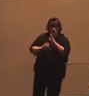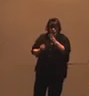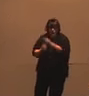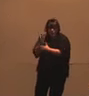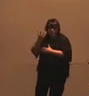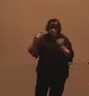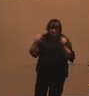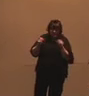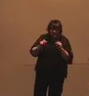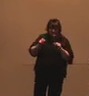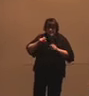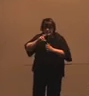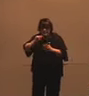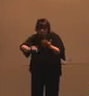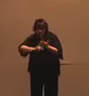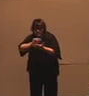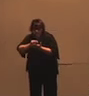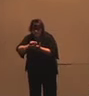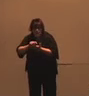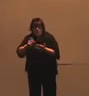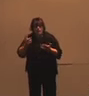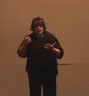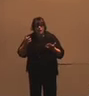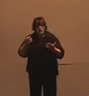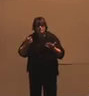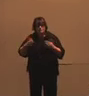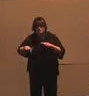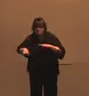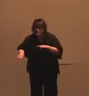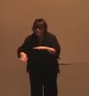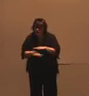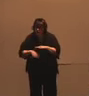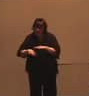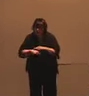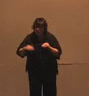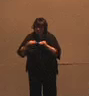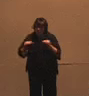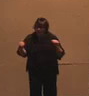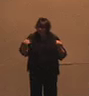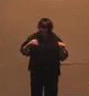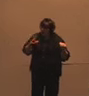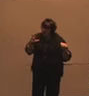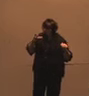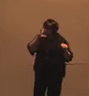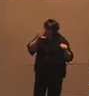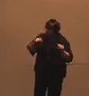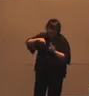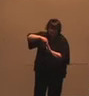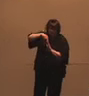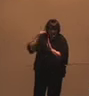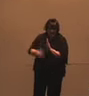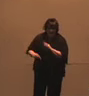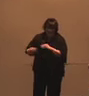So such kind of a fundamental level. I get a deep influence from Toyo Ito's Sendai Mediatheque.